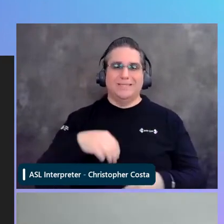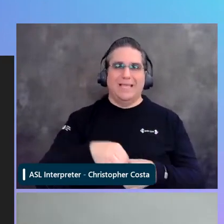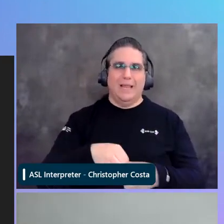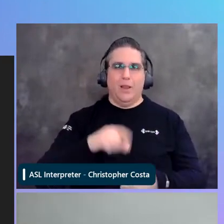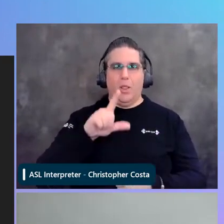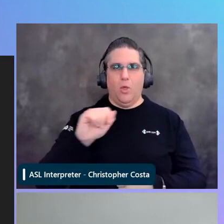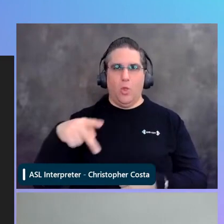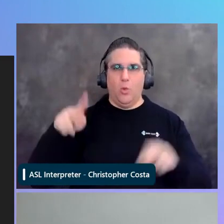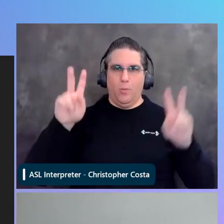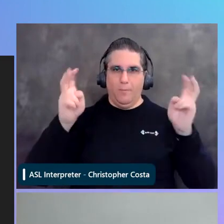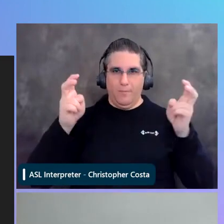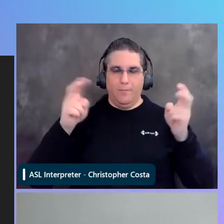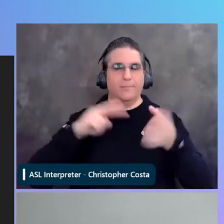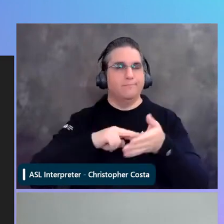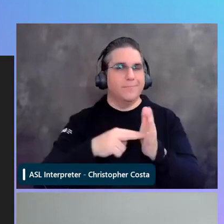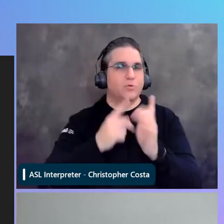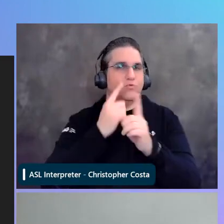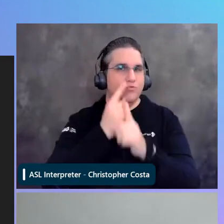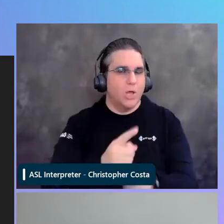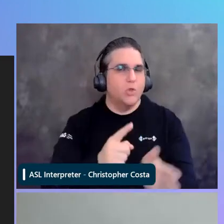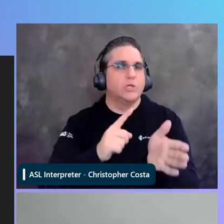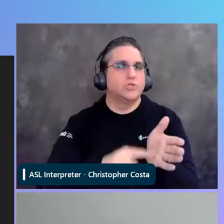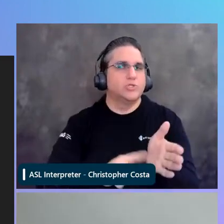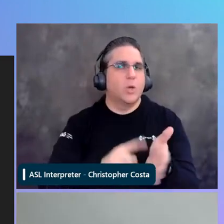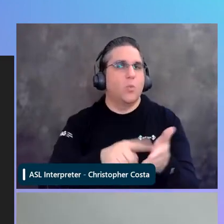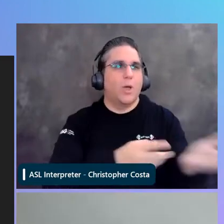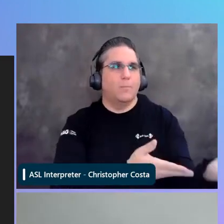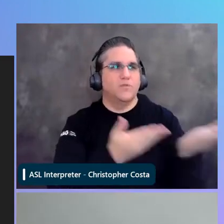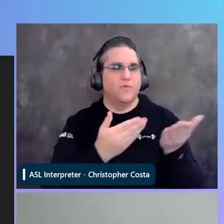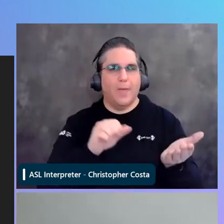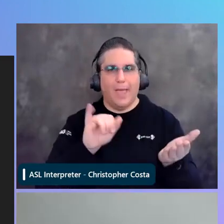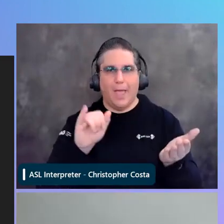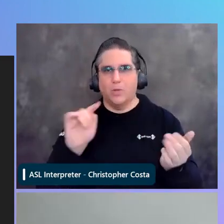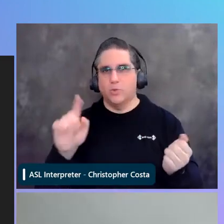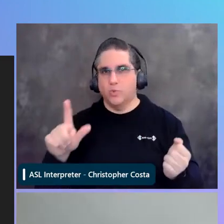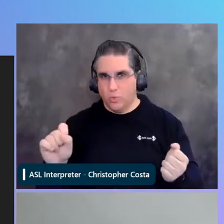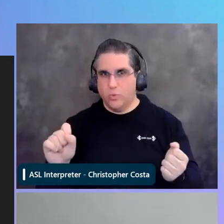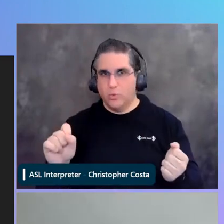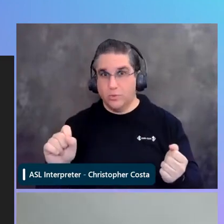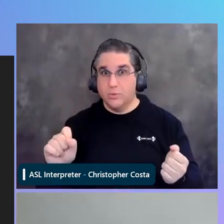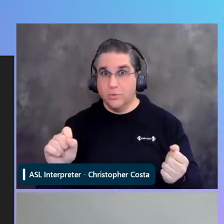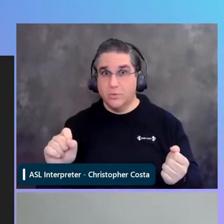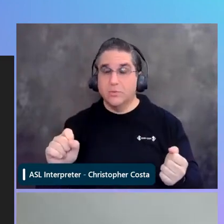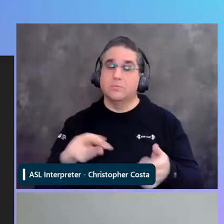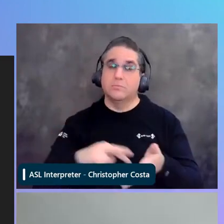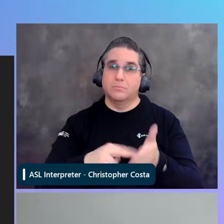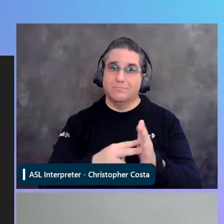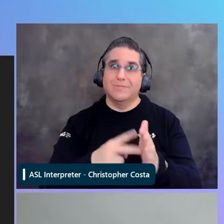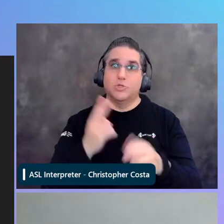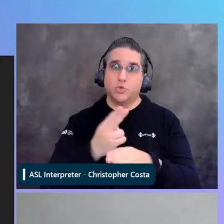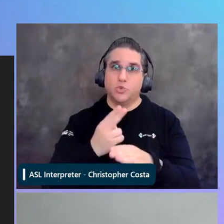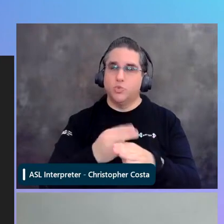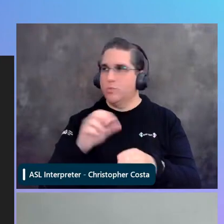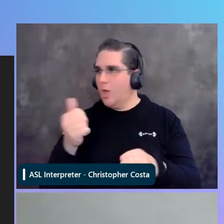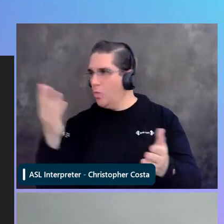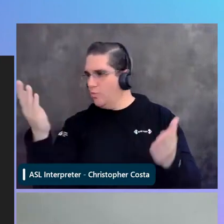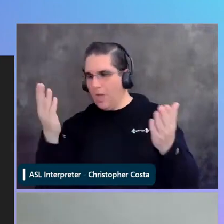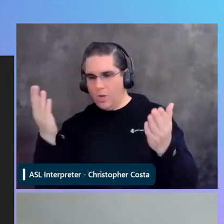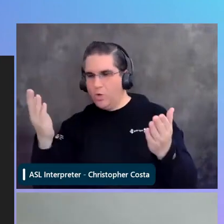provided by AI tools. Ask for sources and references to validate the accuracy of this